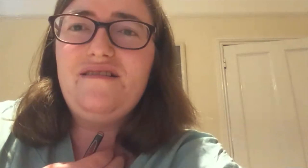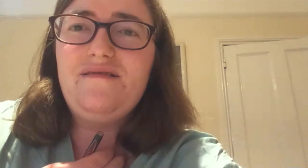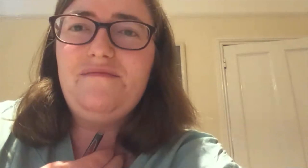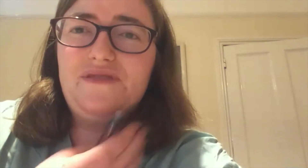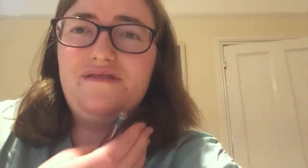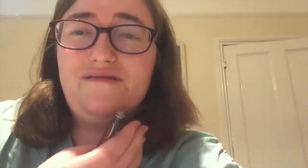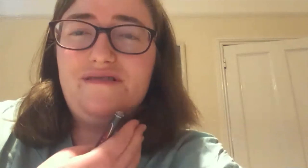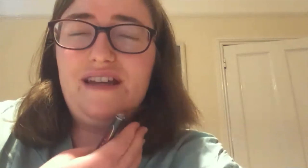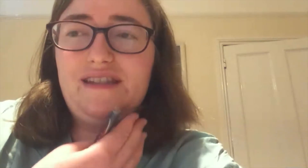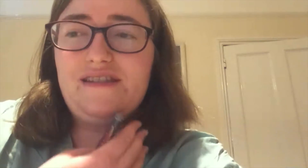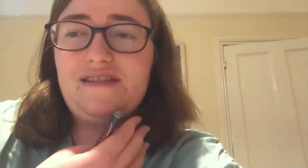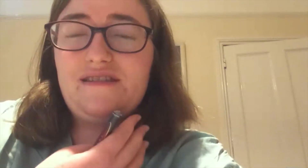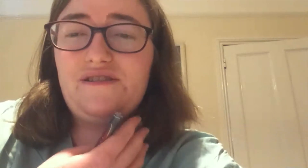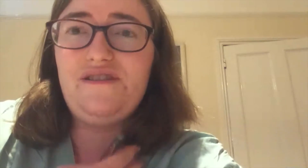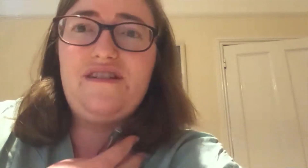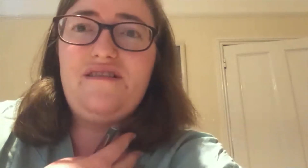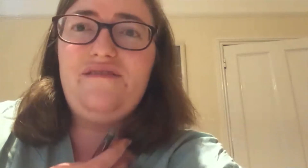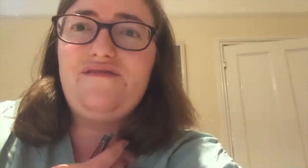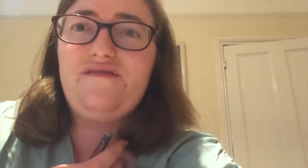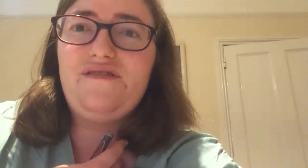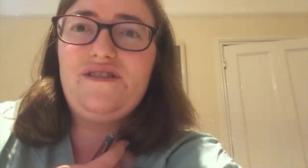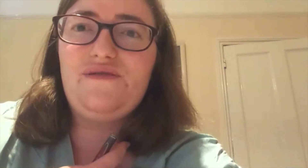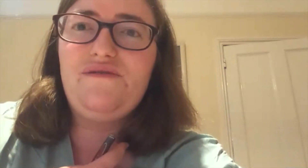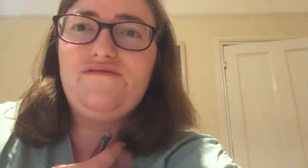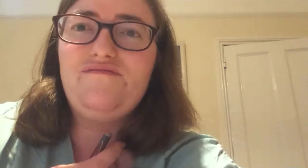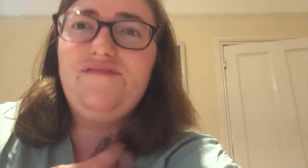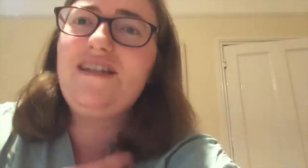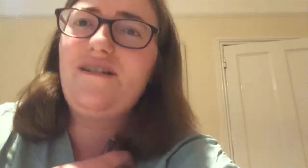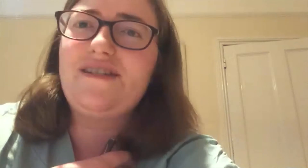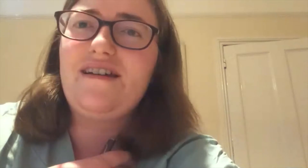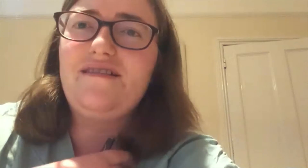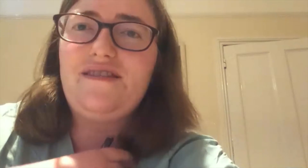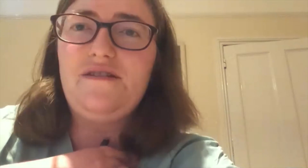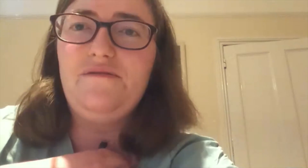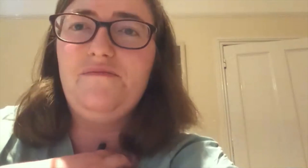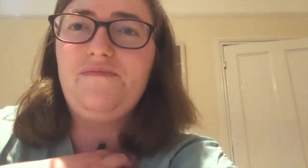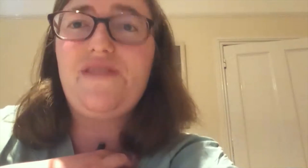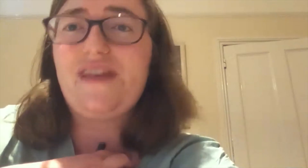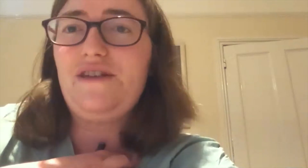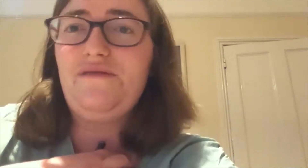But it's good that I've sort of realised that, so - thank you.